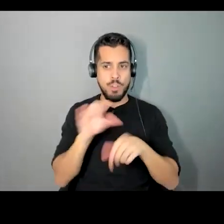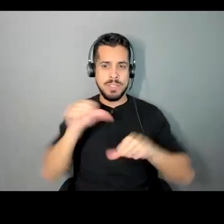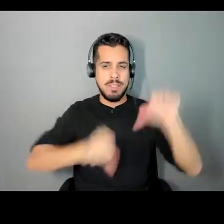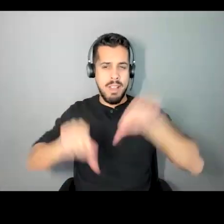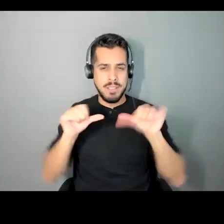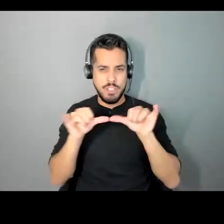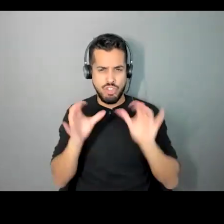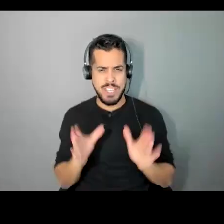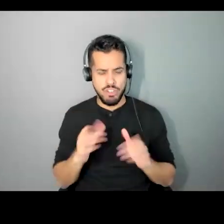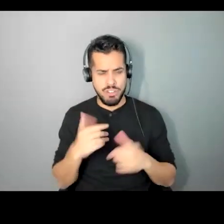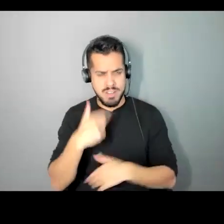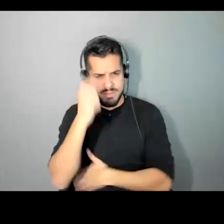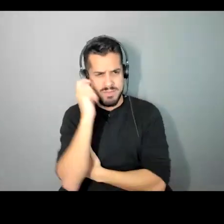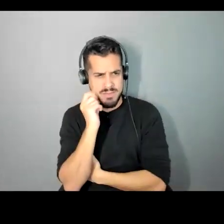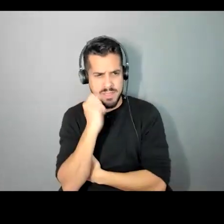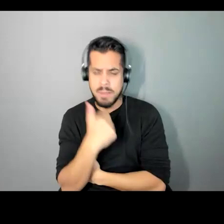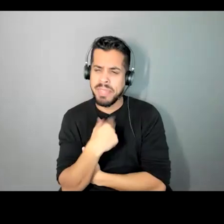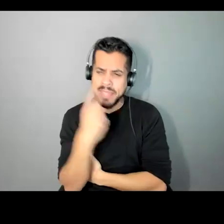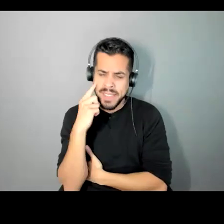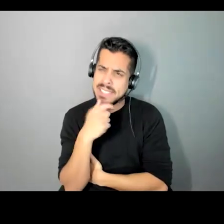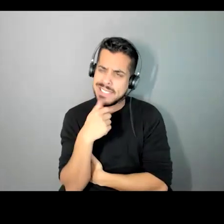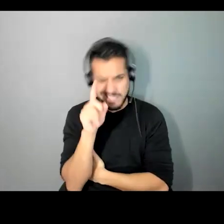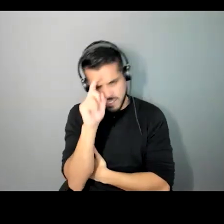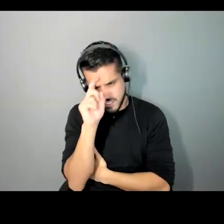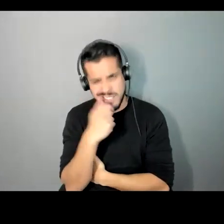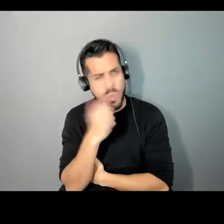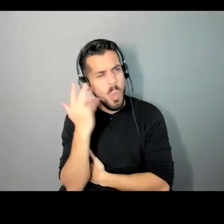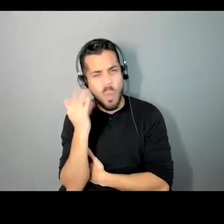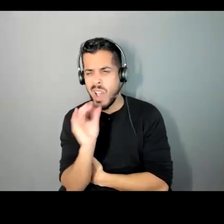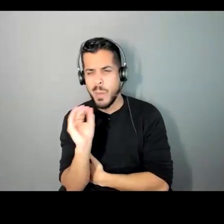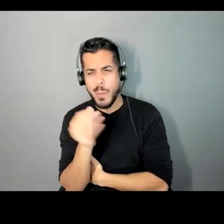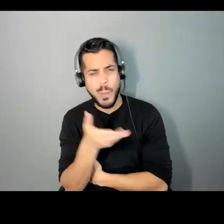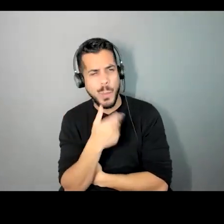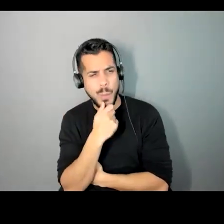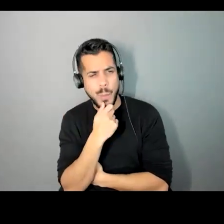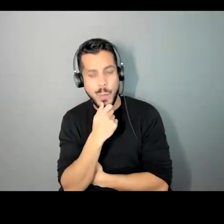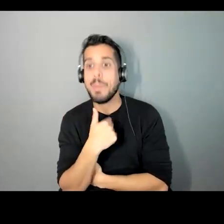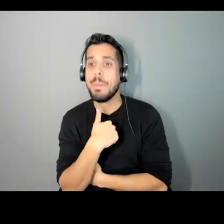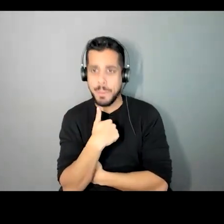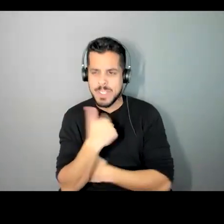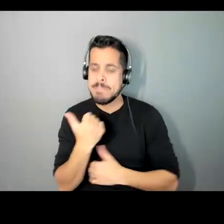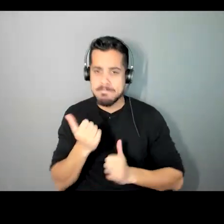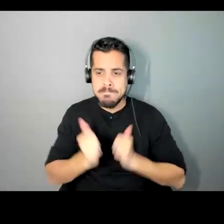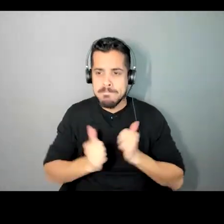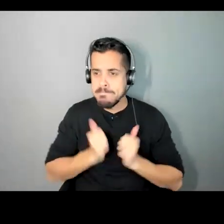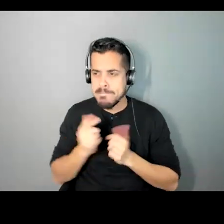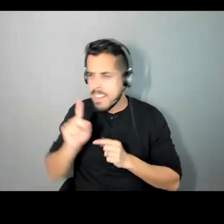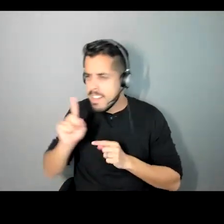it made me start, um... asking that question, like, why? And then I started doing my due diligence. I started asking the questions.